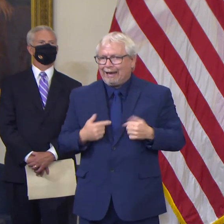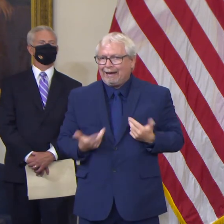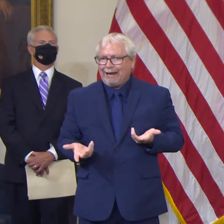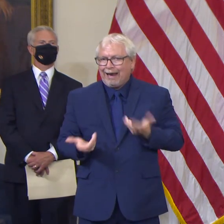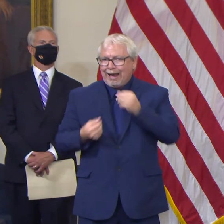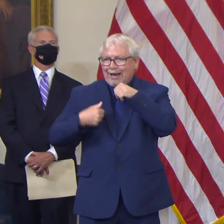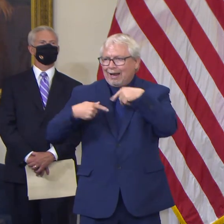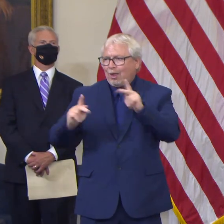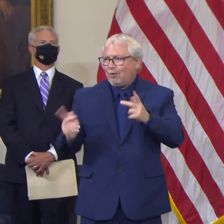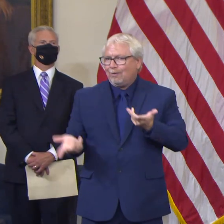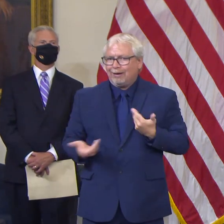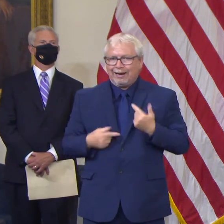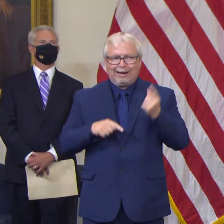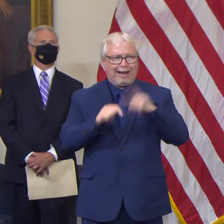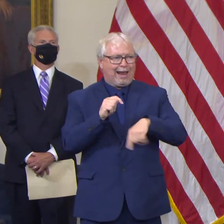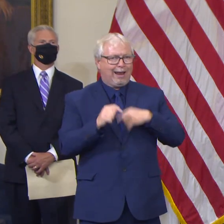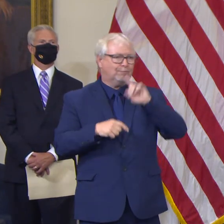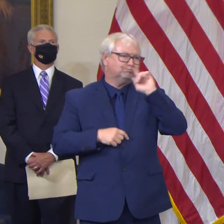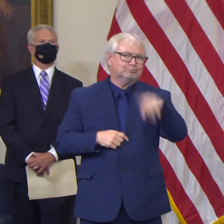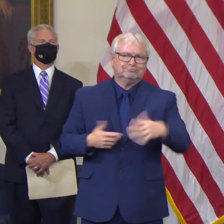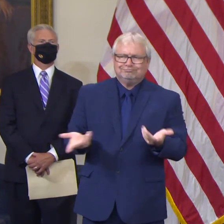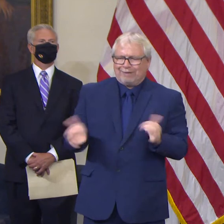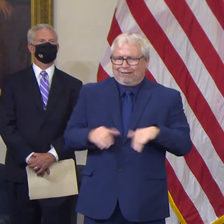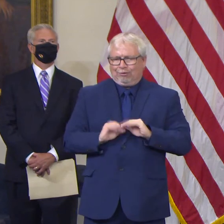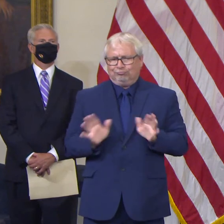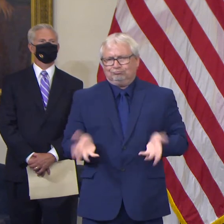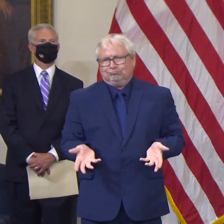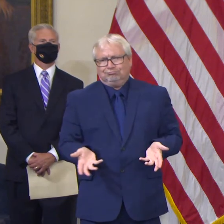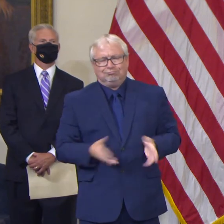even if we wanted to that kids get vaccinated if they're not allowed to get vaccinated. (Question off mic).